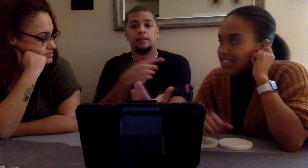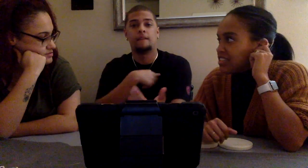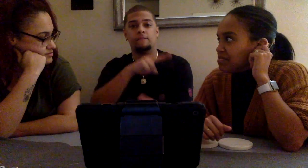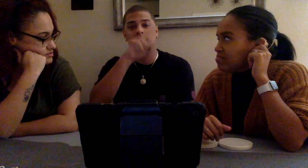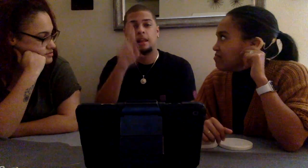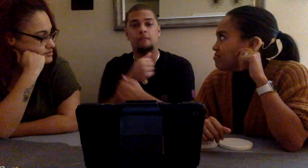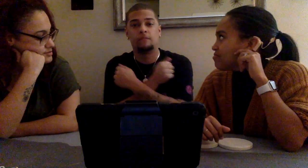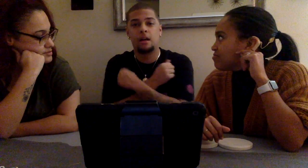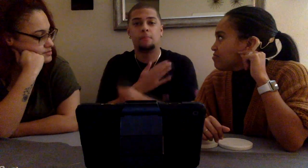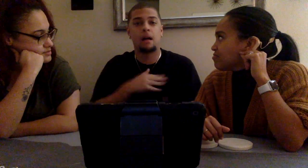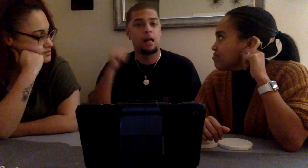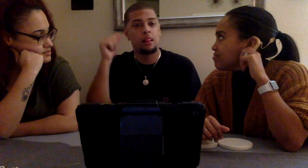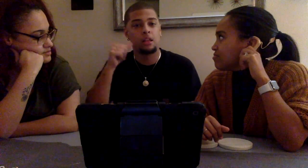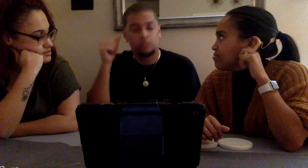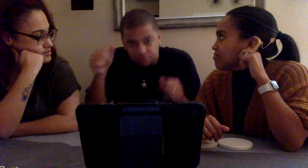I never hugged my own audiologist.